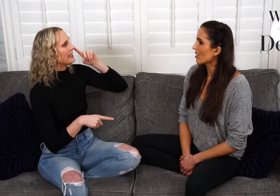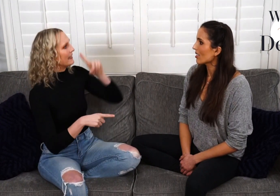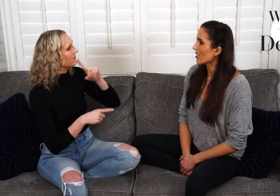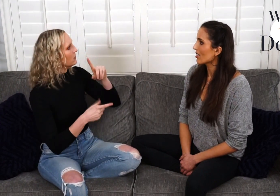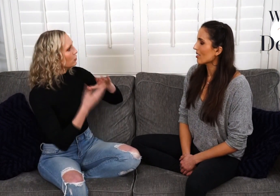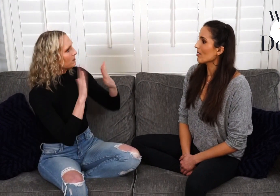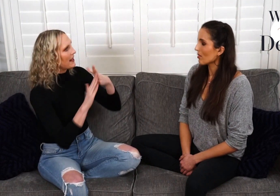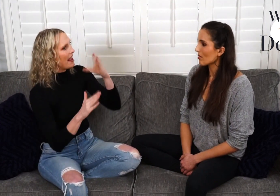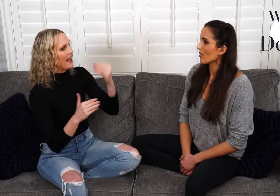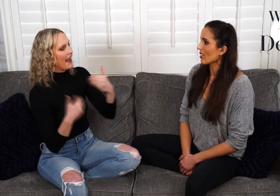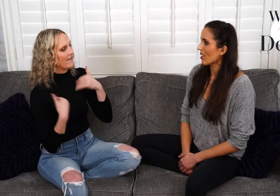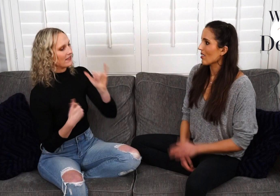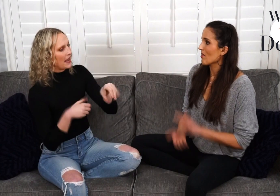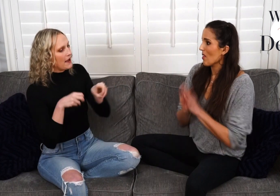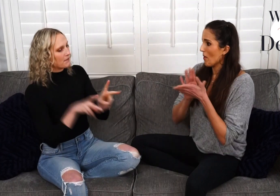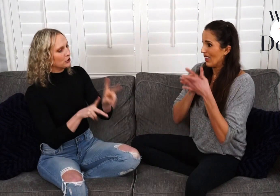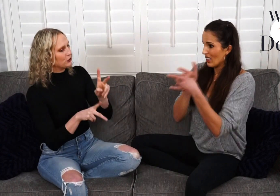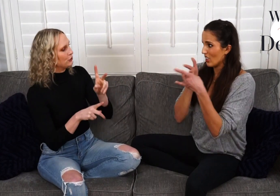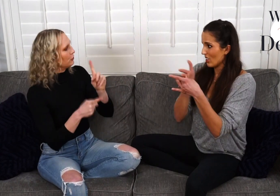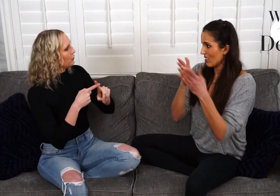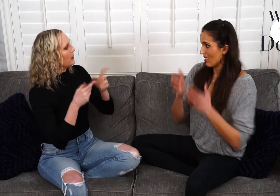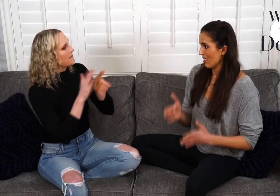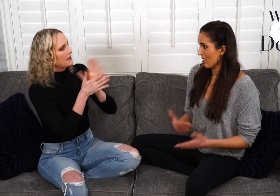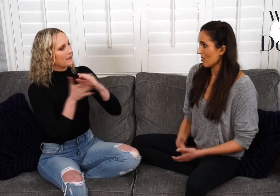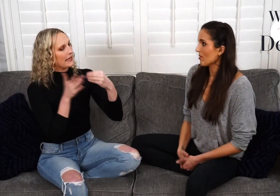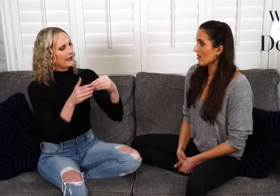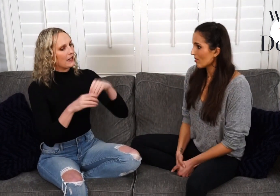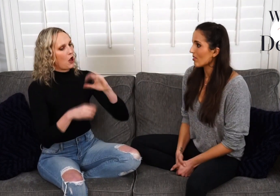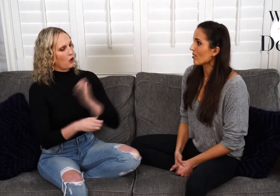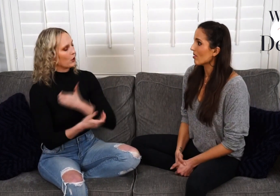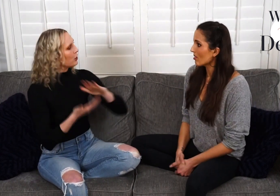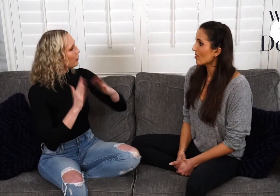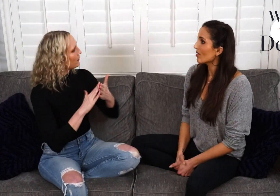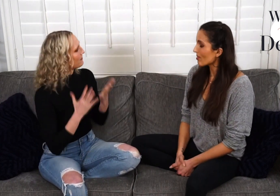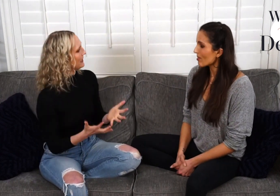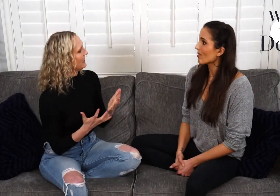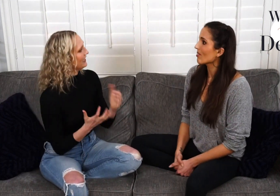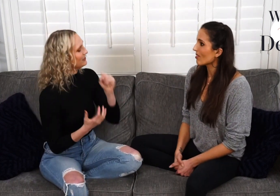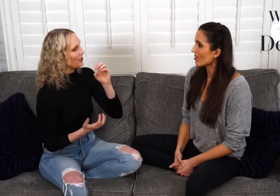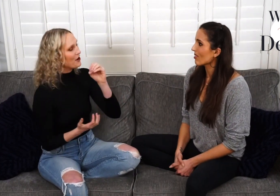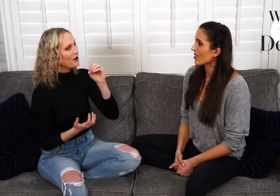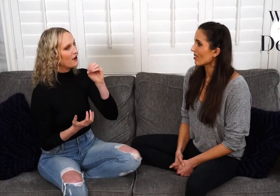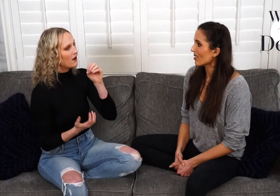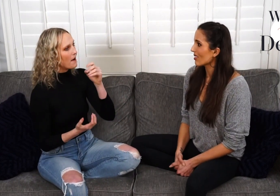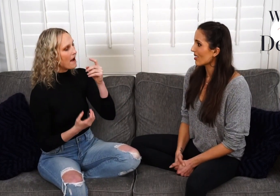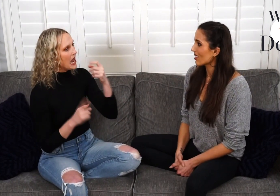from a Deaf community and they have those opportunities to become leaders in our community. And so it